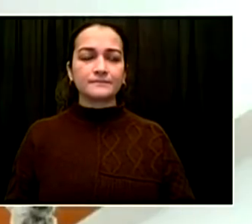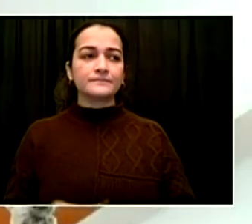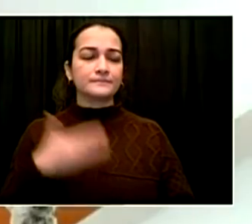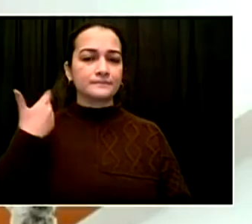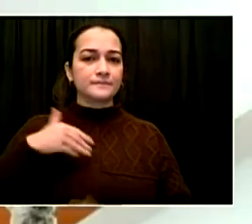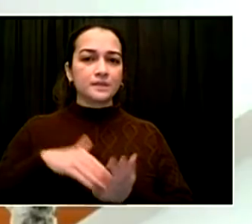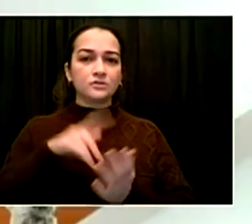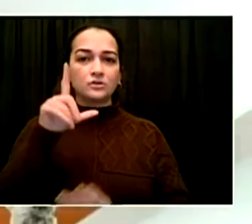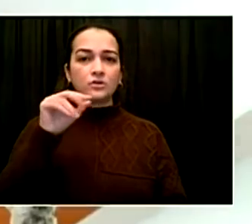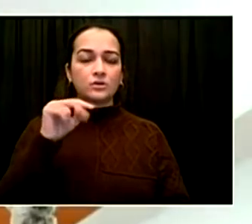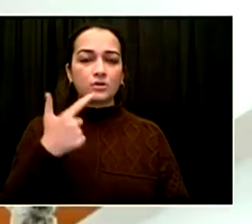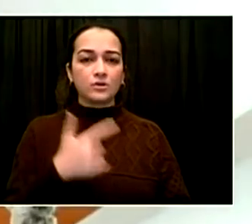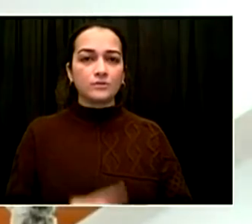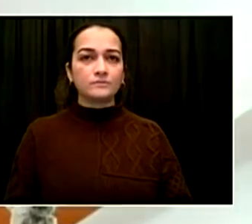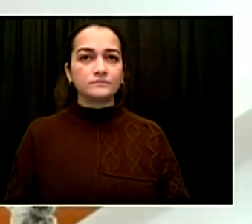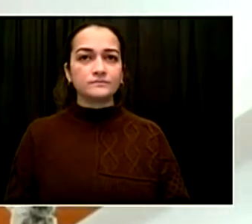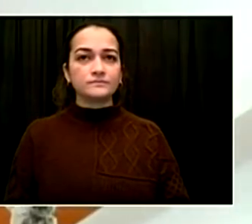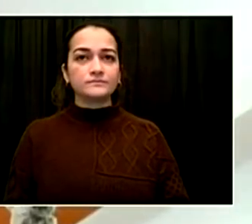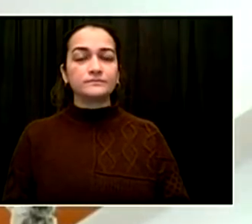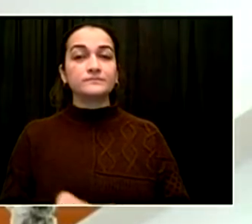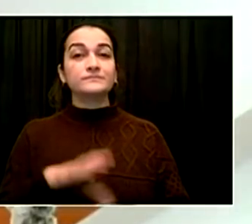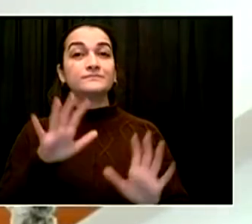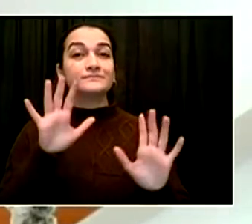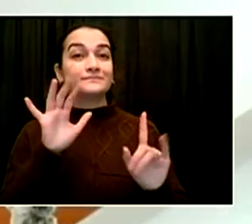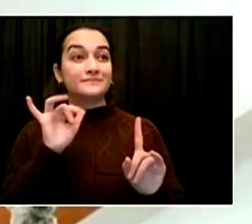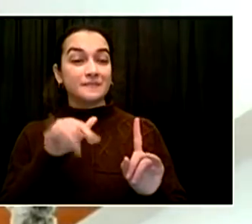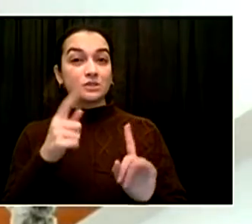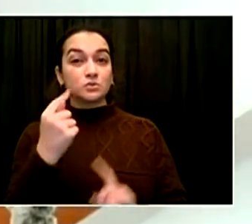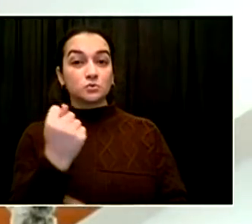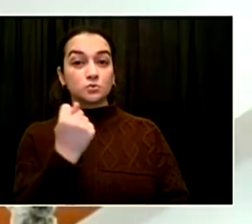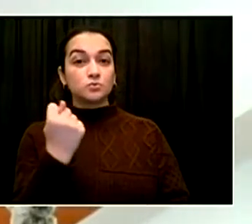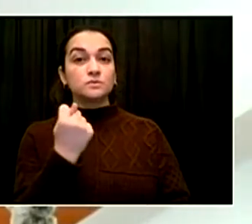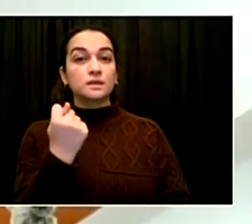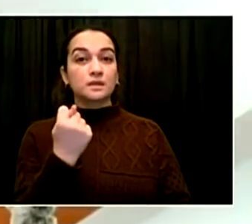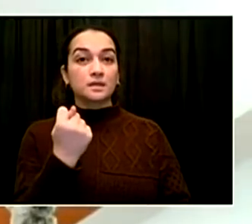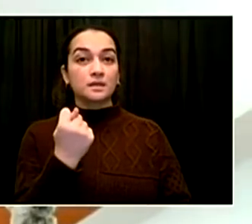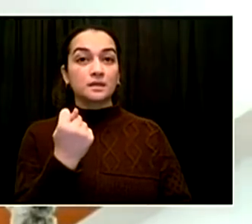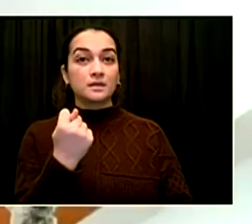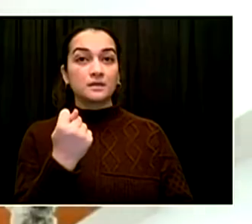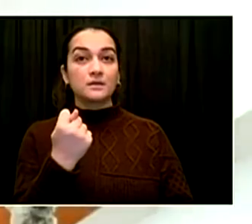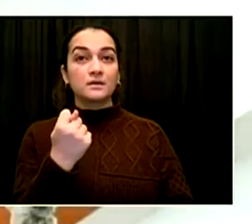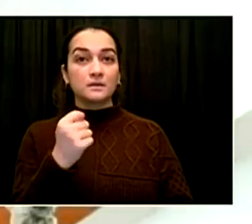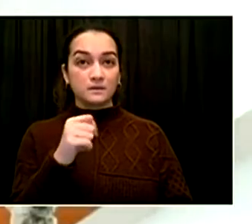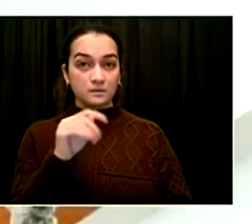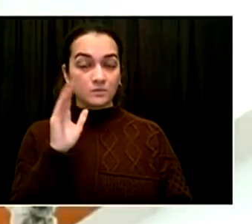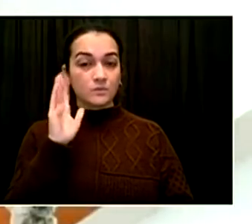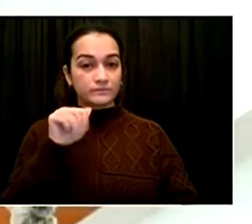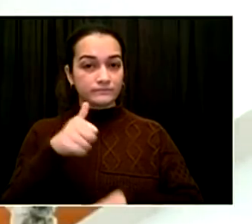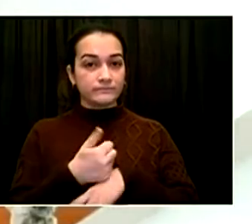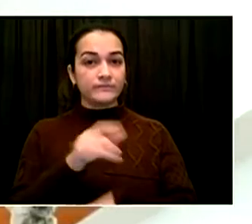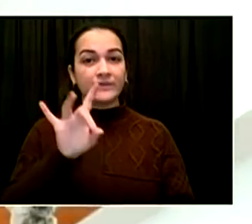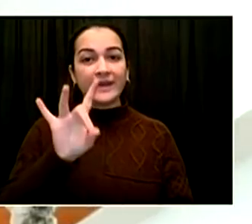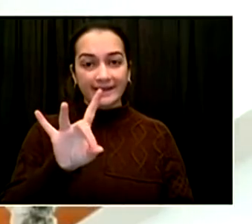THAT THE CITY'S SPONSORS, AND ALSO, THE OVERALL NUMBER OF MOBILE VEHICLES YOU HAVE FOR TESTING?